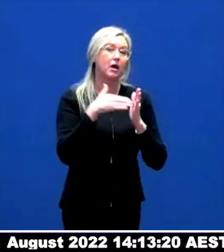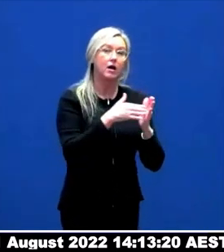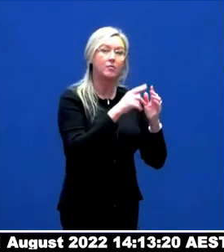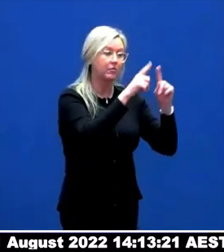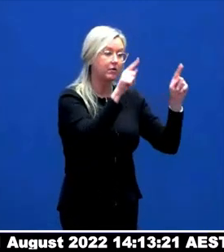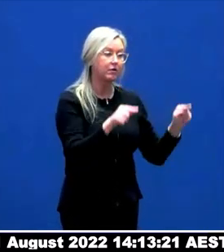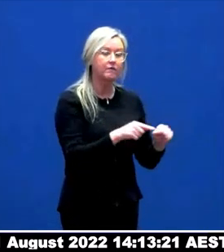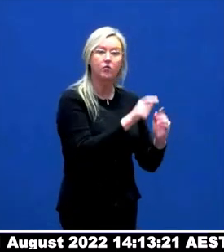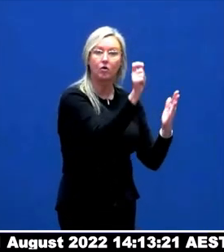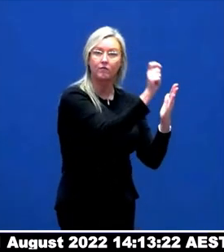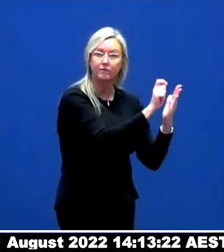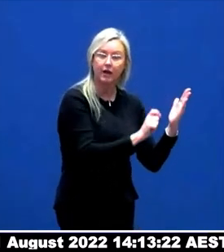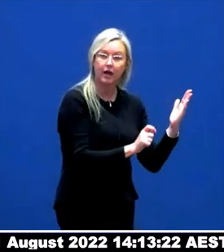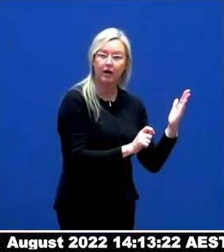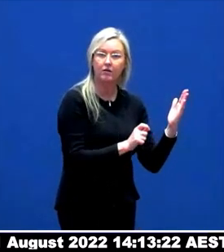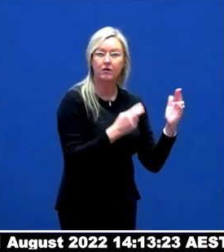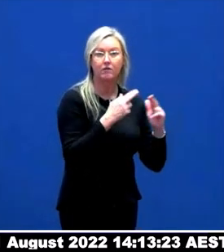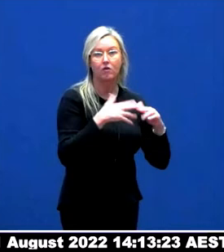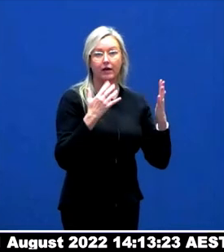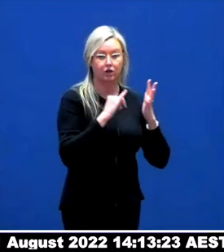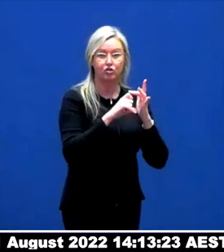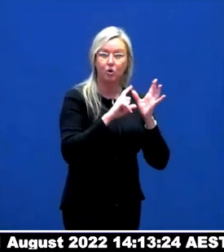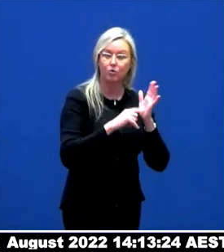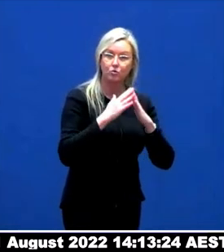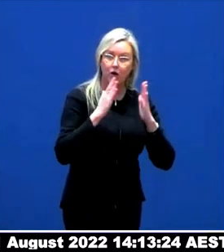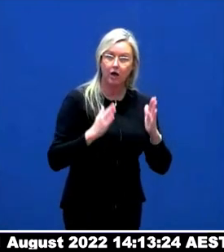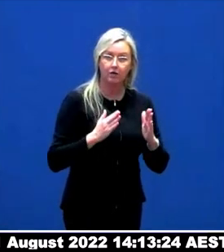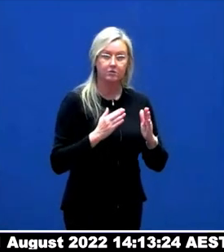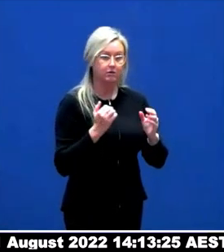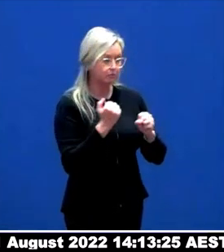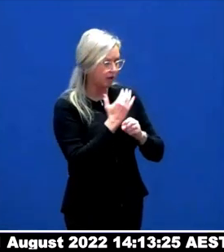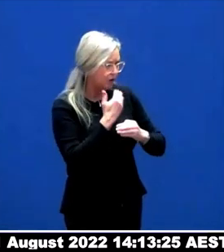social housing, ensure that the participant understood what the next step was in that